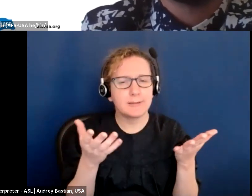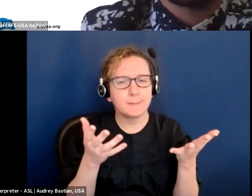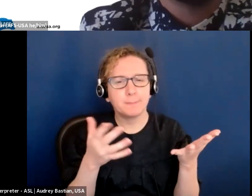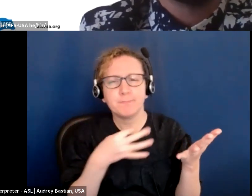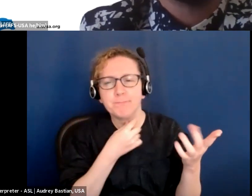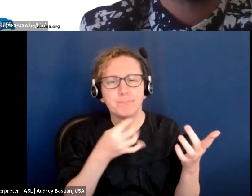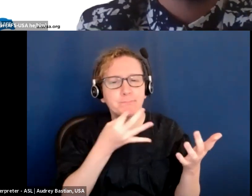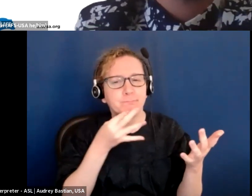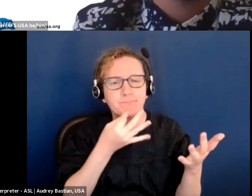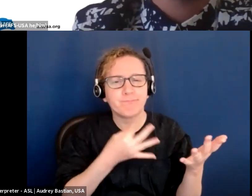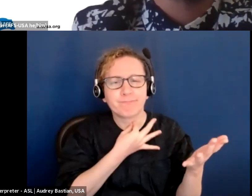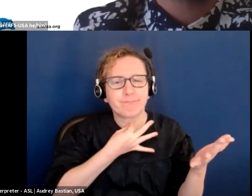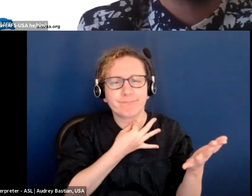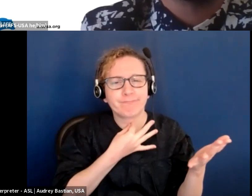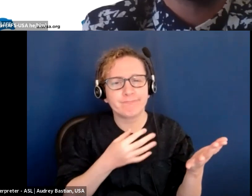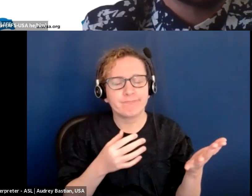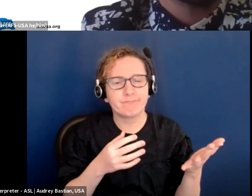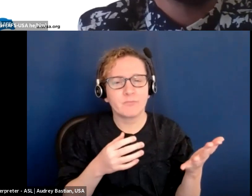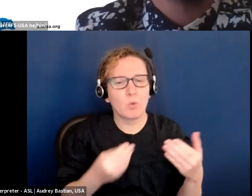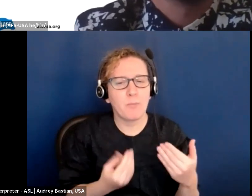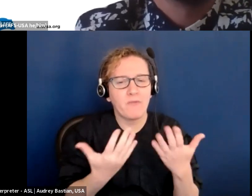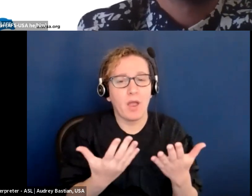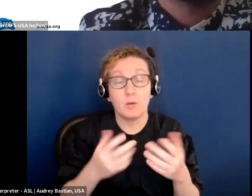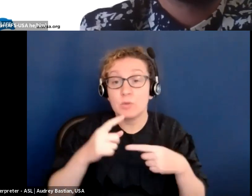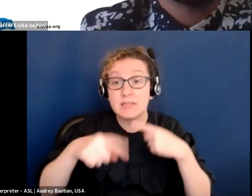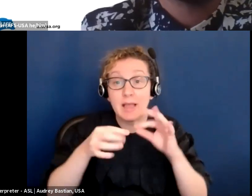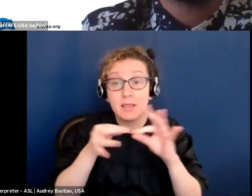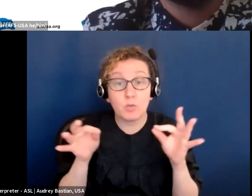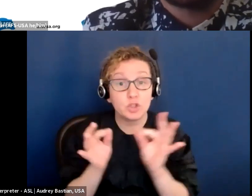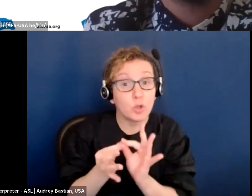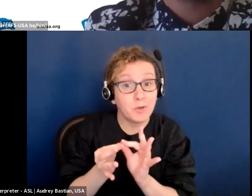provide and what signing will be like in the country that they go. Can a school have the